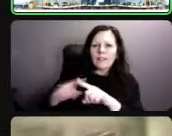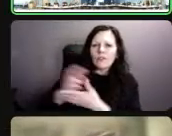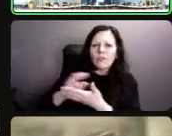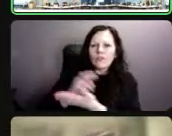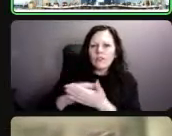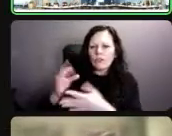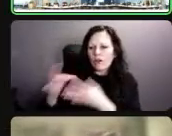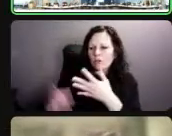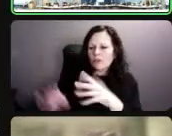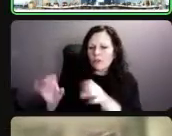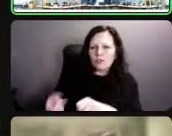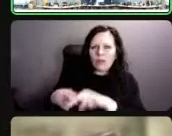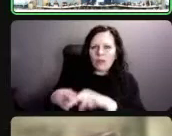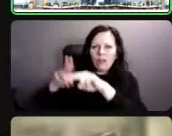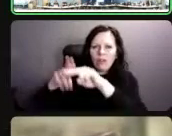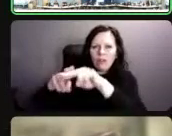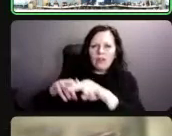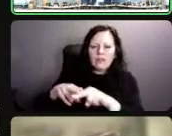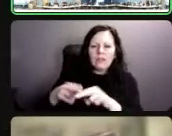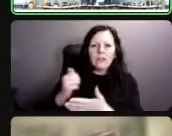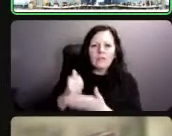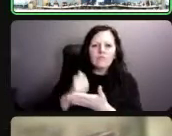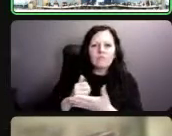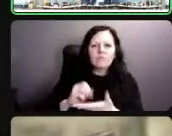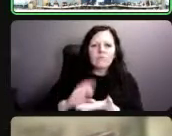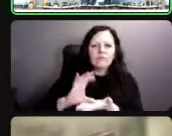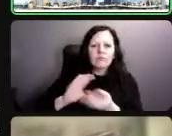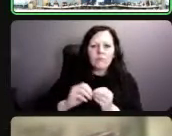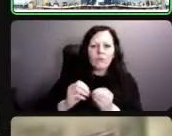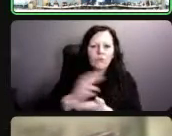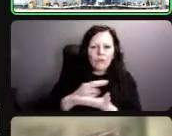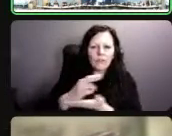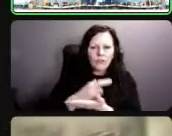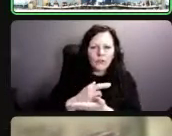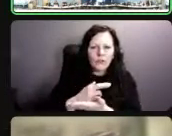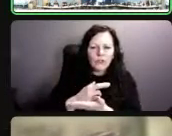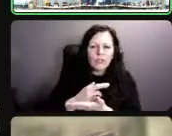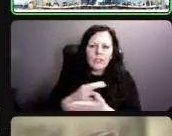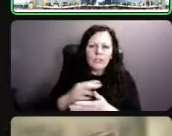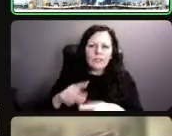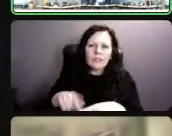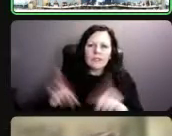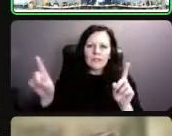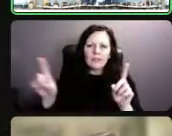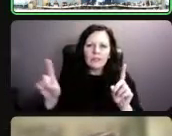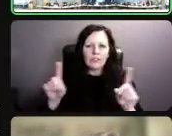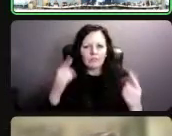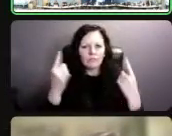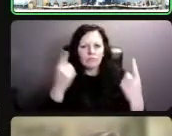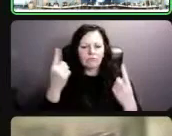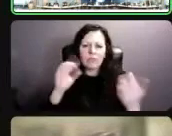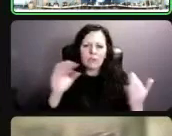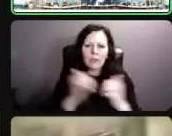IT'S A NUANCED QUESTION